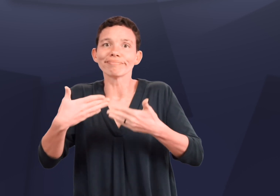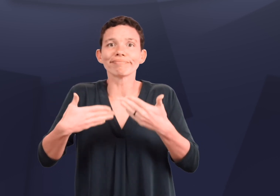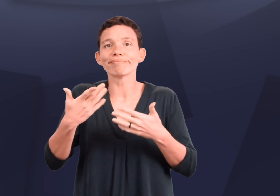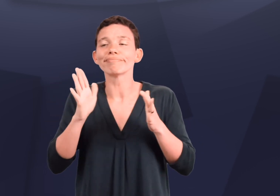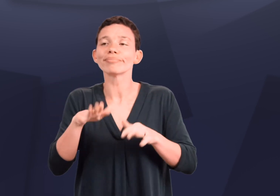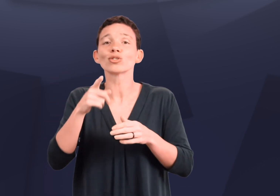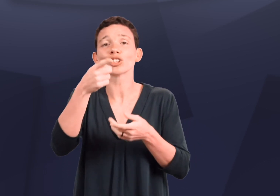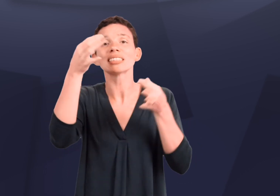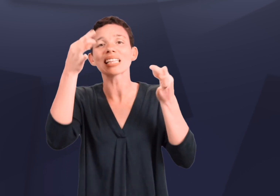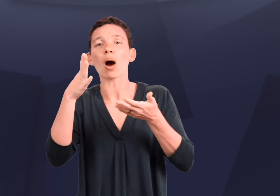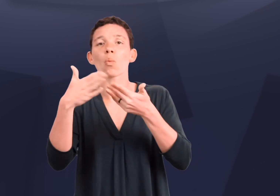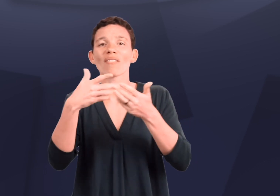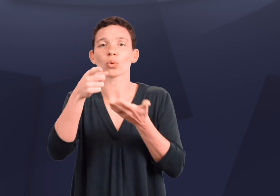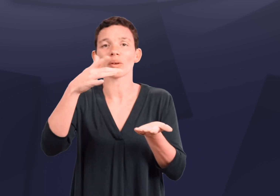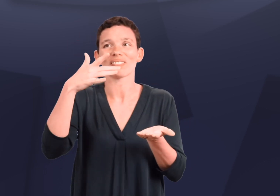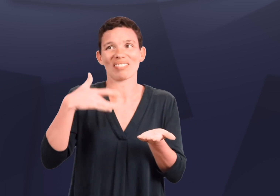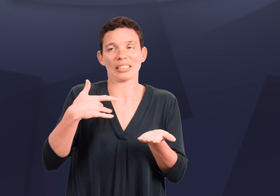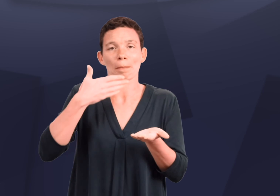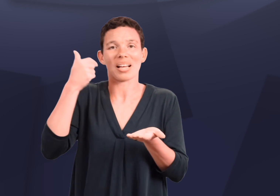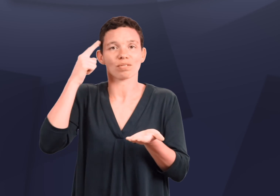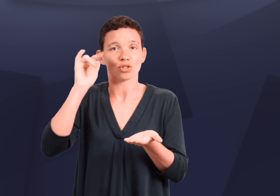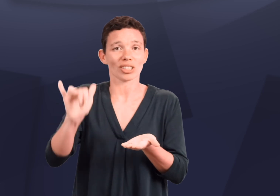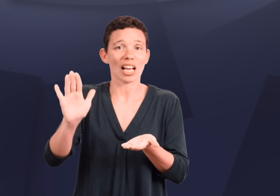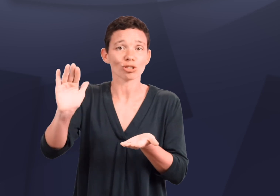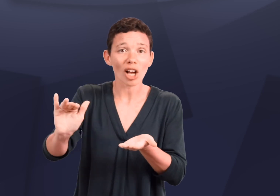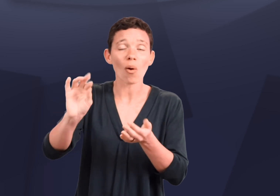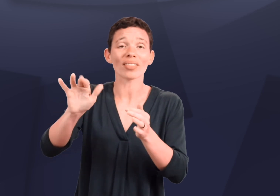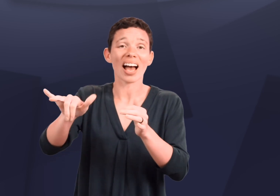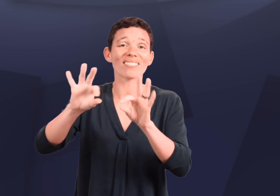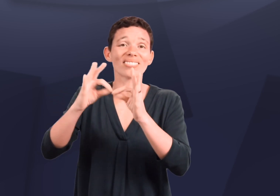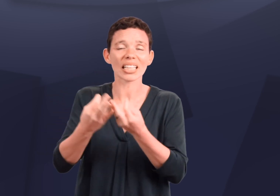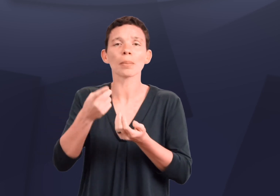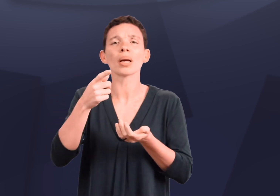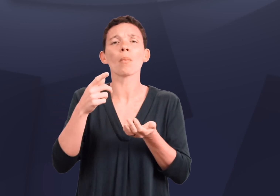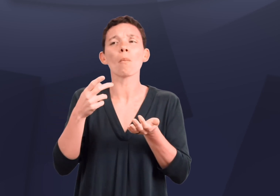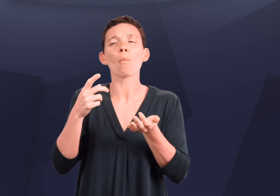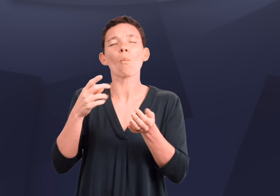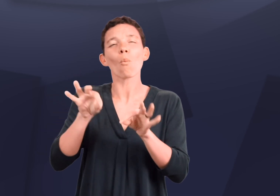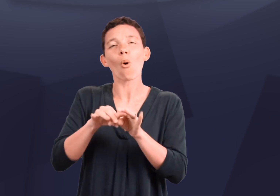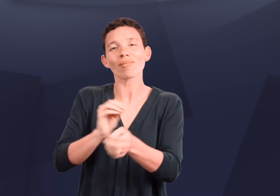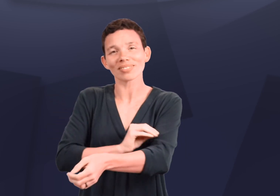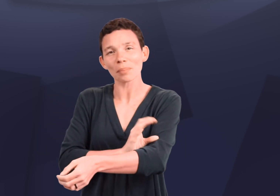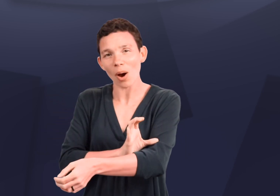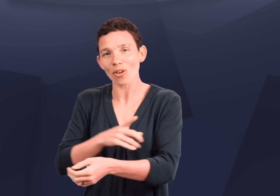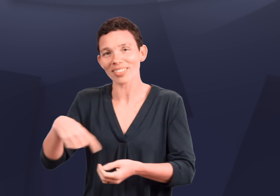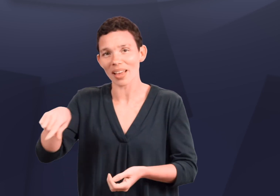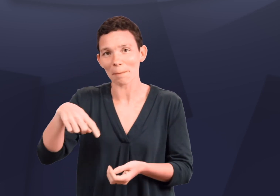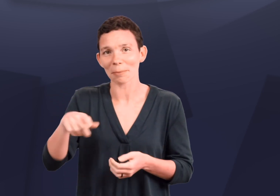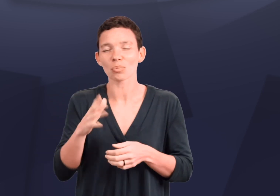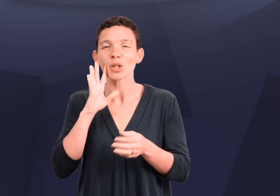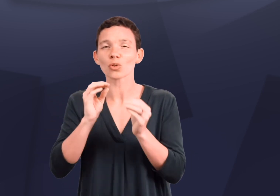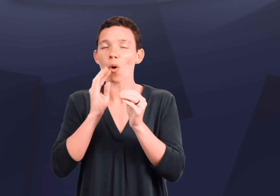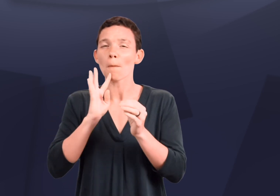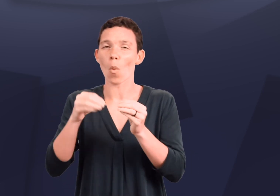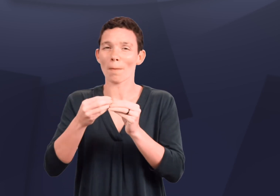So, know that some families may appear passive and say, whatever you decide is best. It's important to empower families.